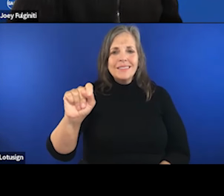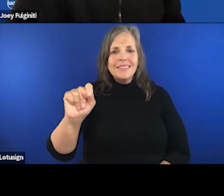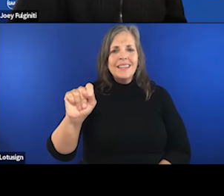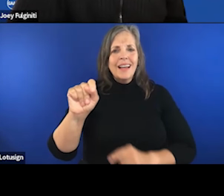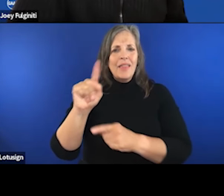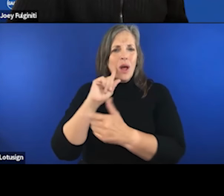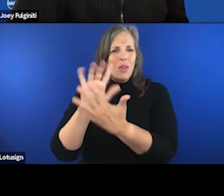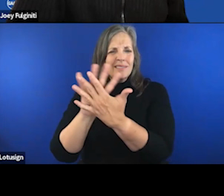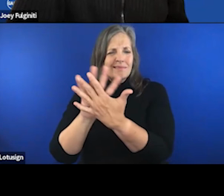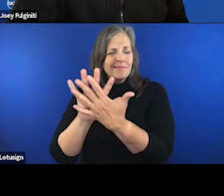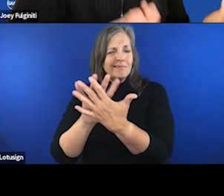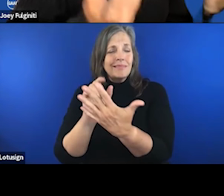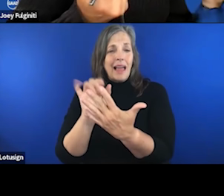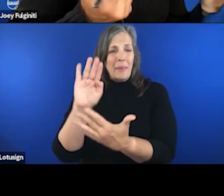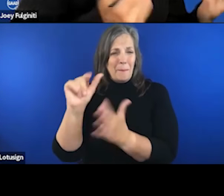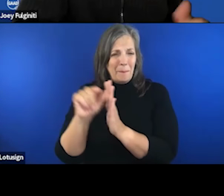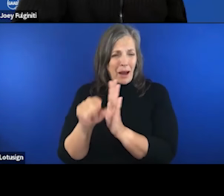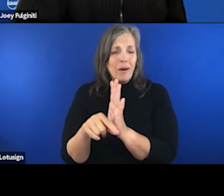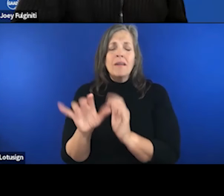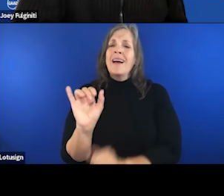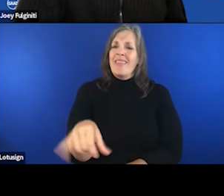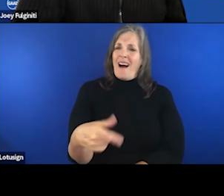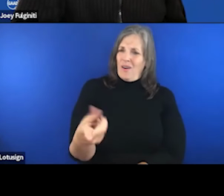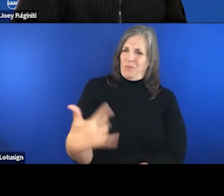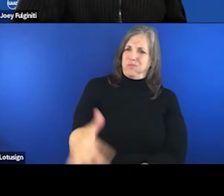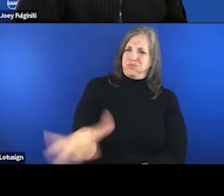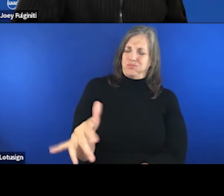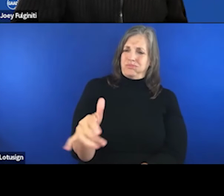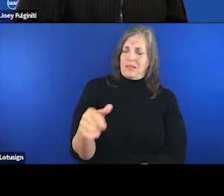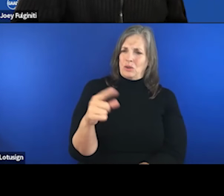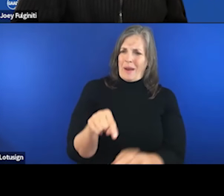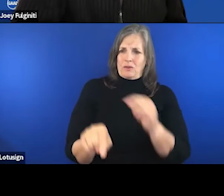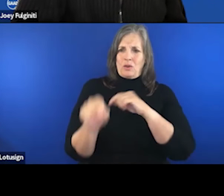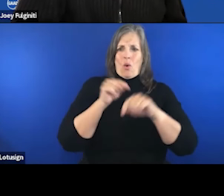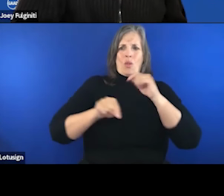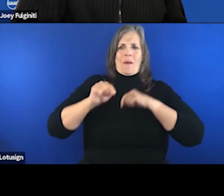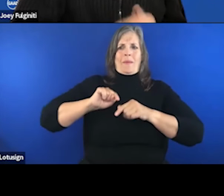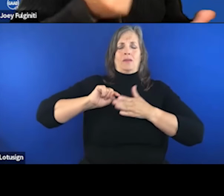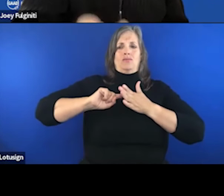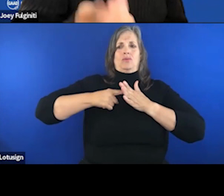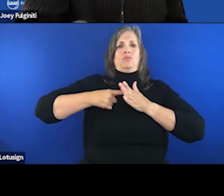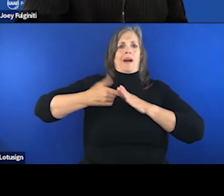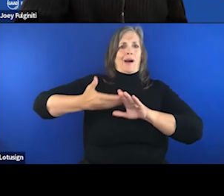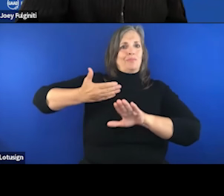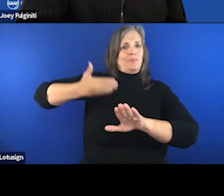yeah yeah I mean I'm guilty of that before I came here too I didn't I and it's all it's